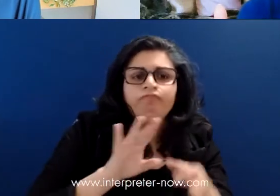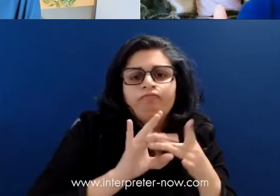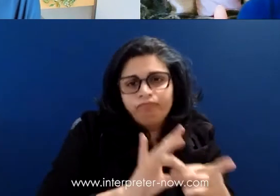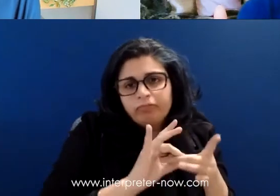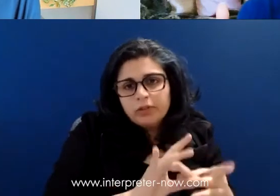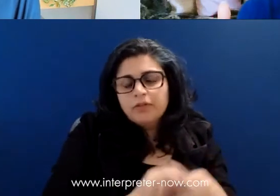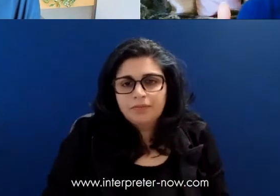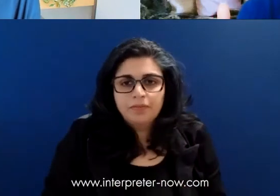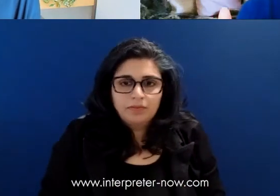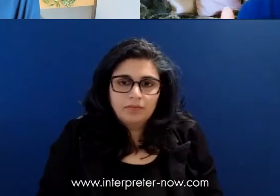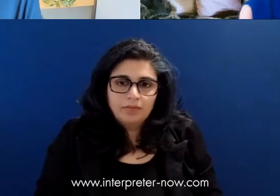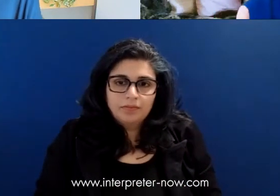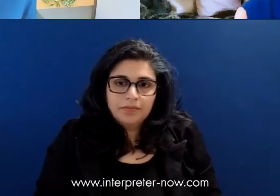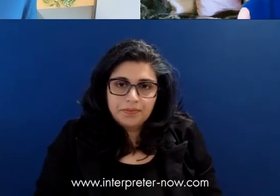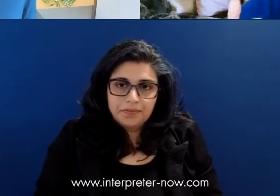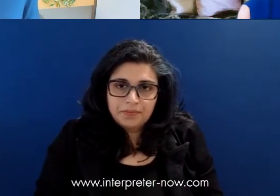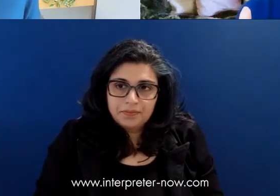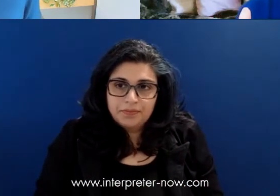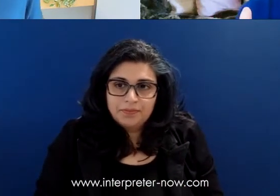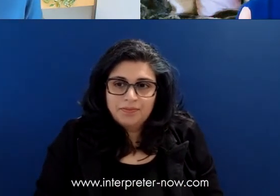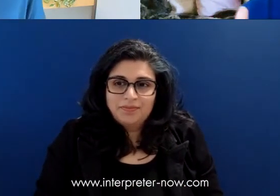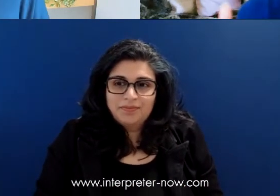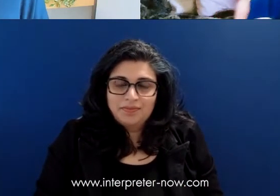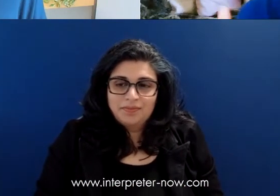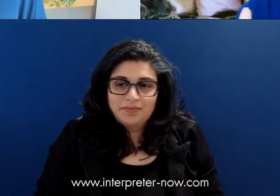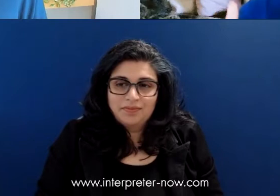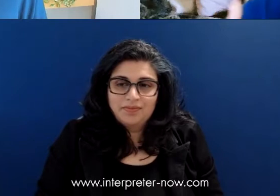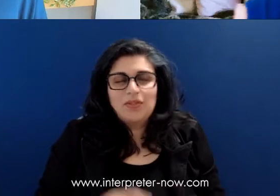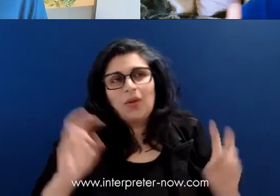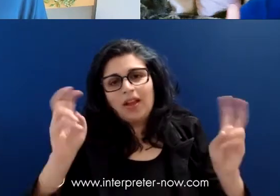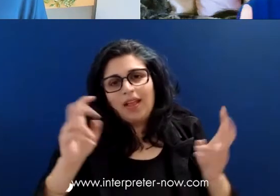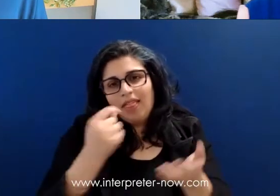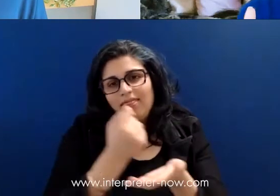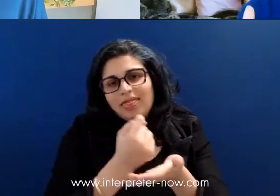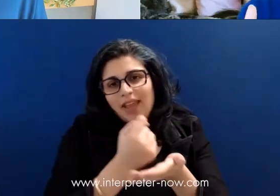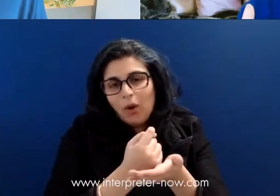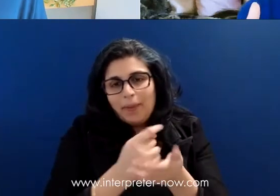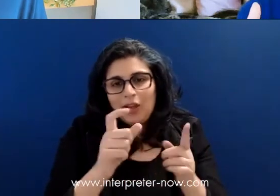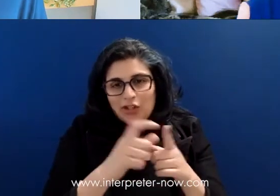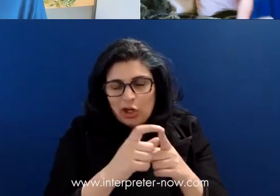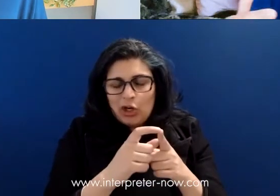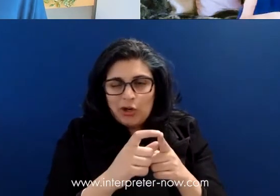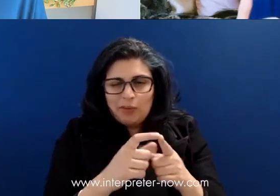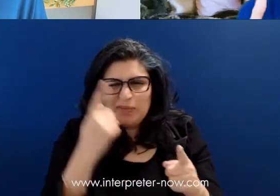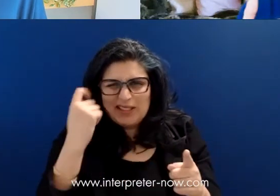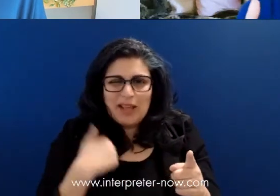To use a therapy term, I'm a clinician by training, but these are the places where we